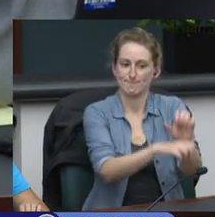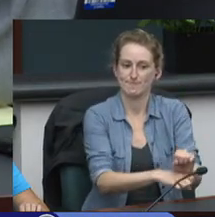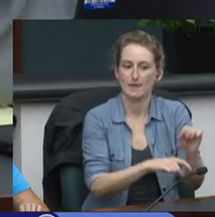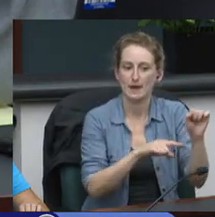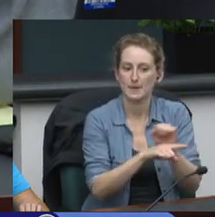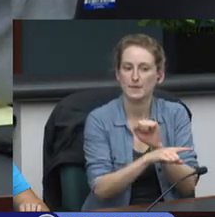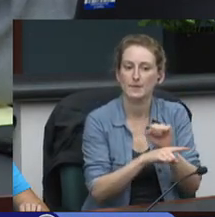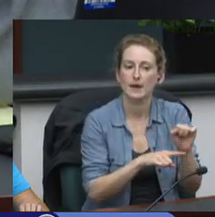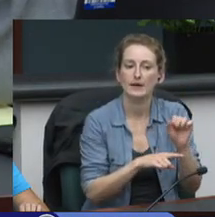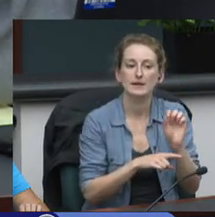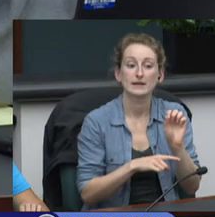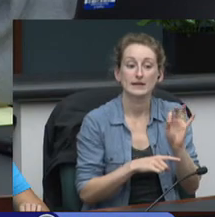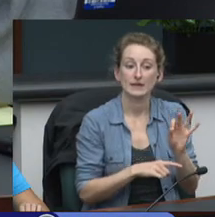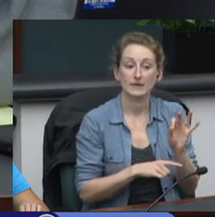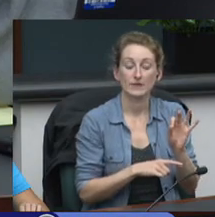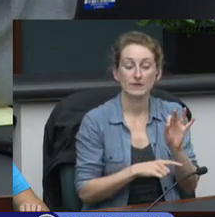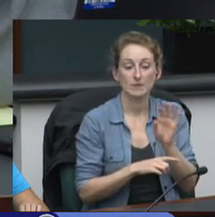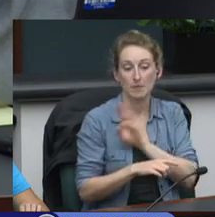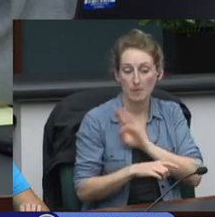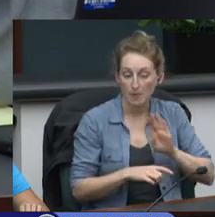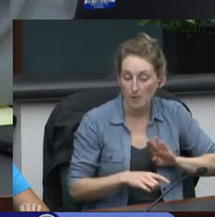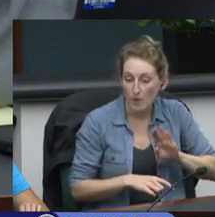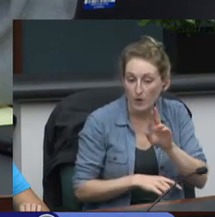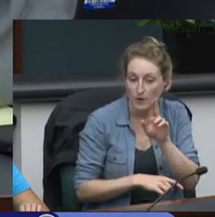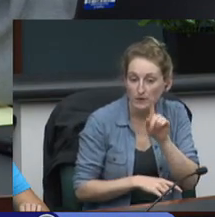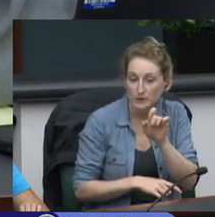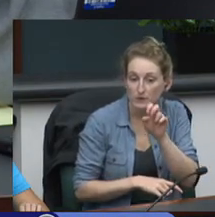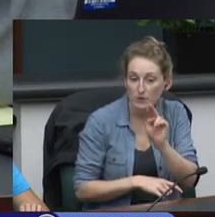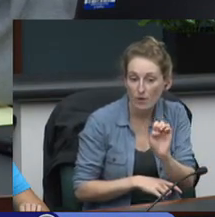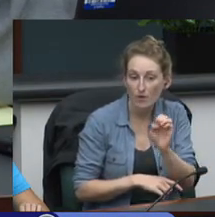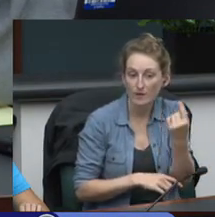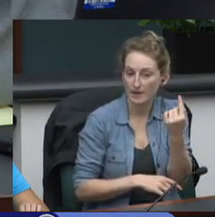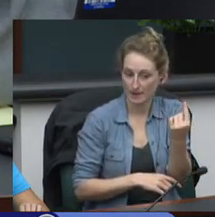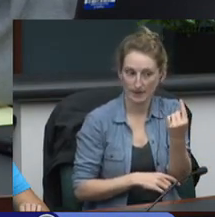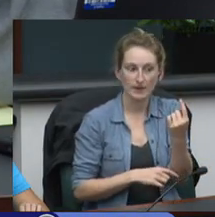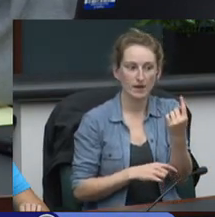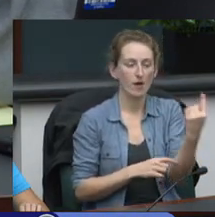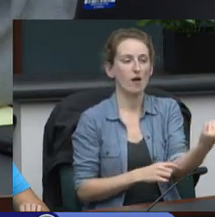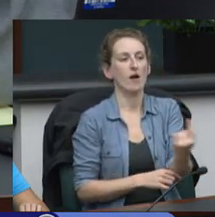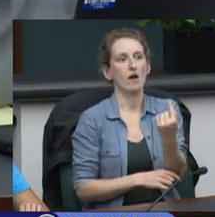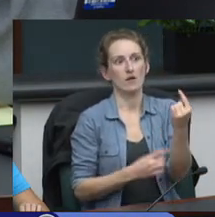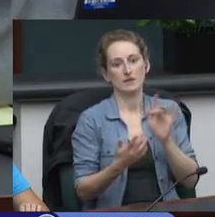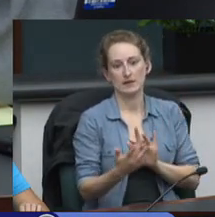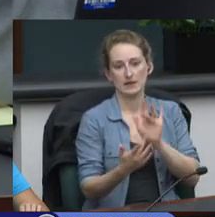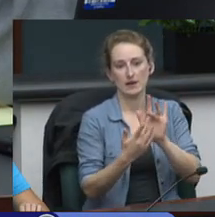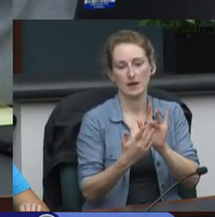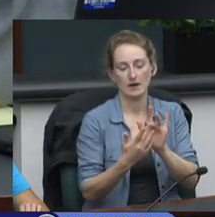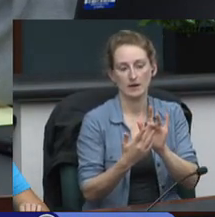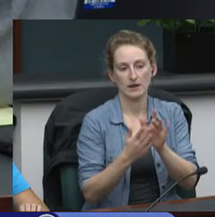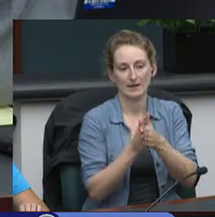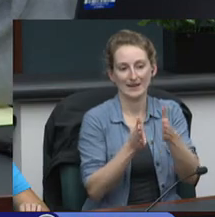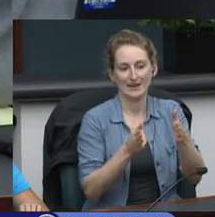hearing officer or Board of Zoning Appeals always have them contact the Neighborhood Association and I don't actually think that's codified currently